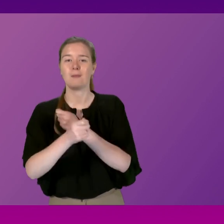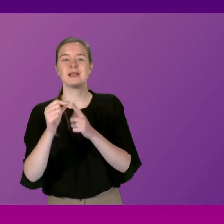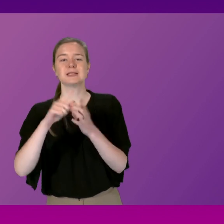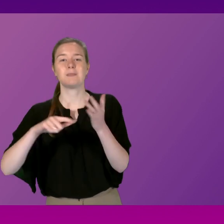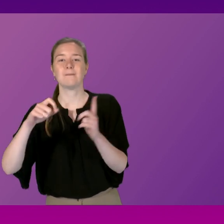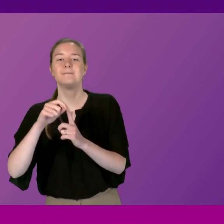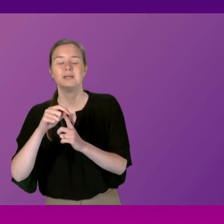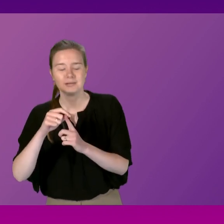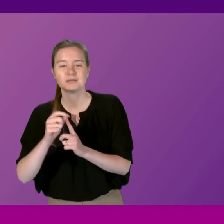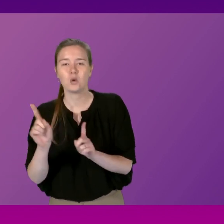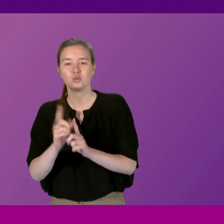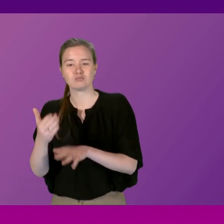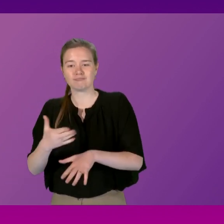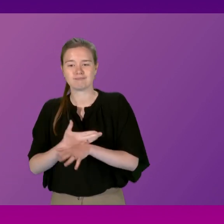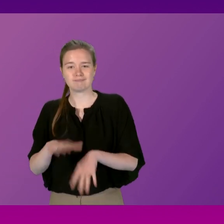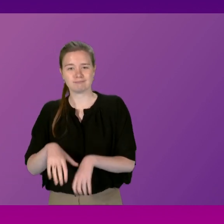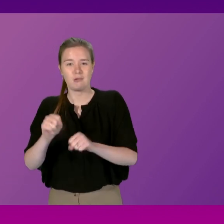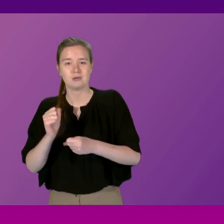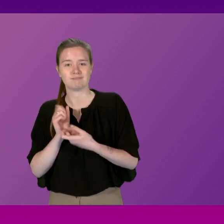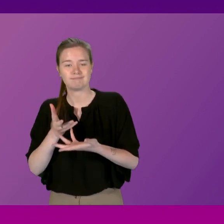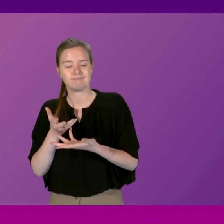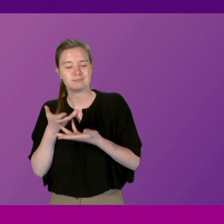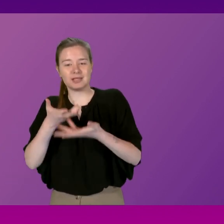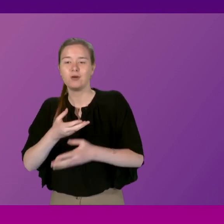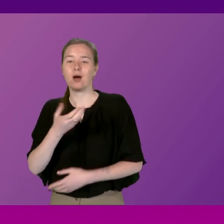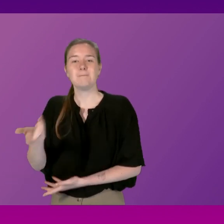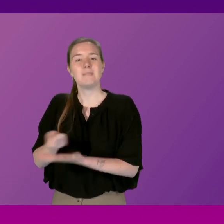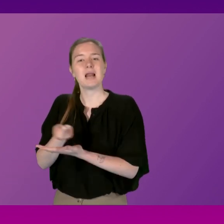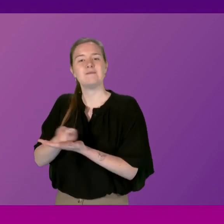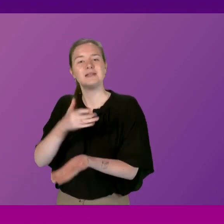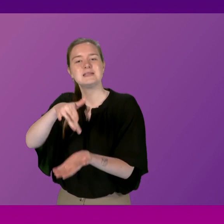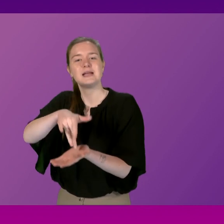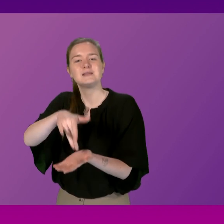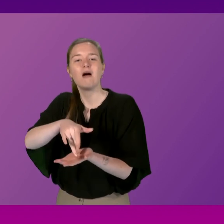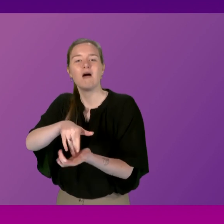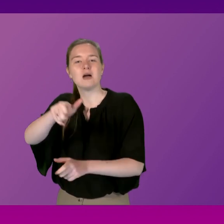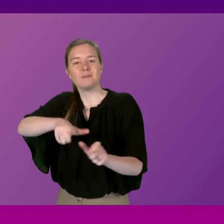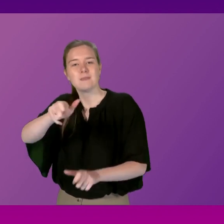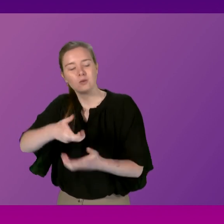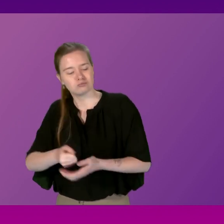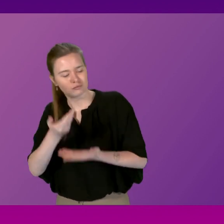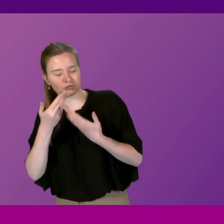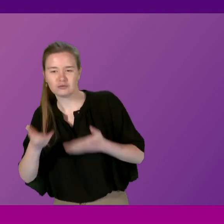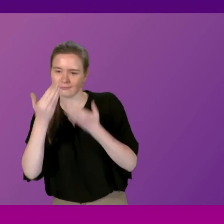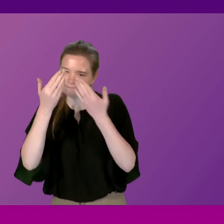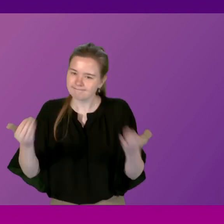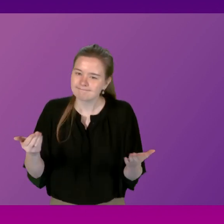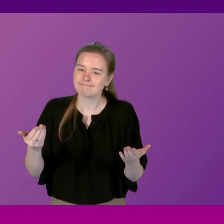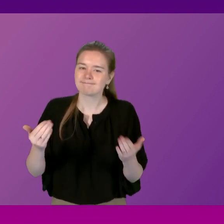From the beginning, we were committed to delivering a benefit that was centred on treating people with dignity, fairness and respect.